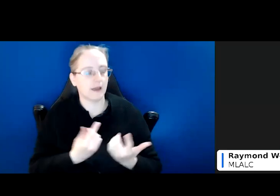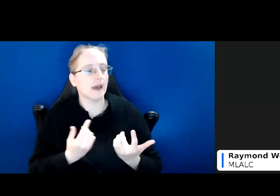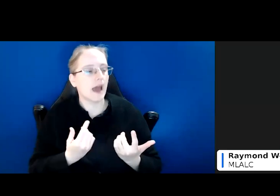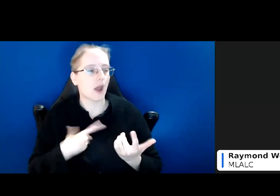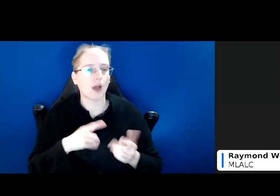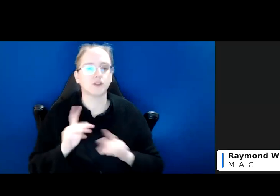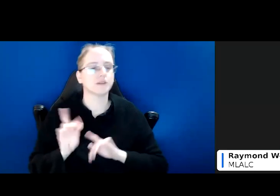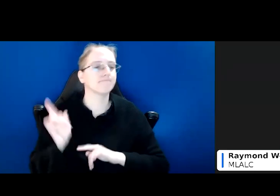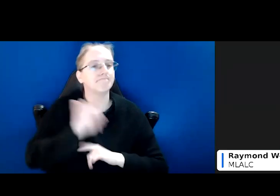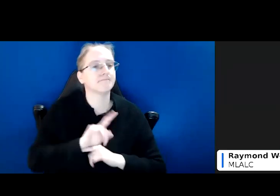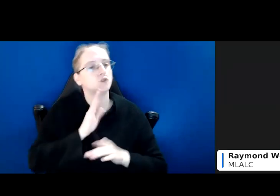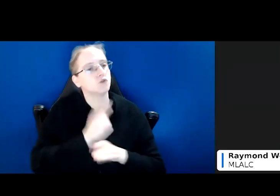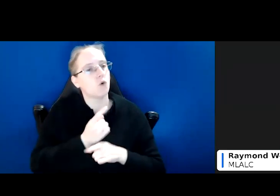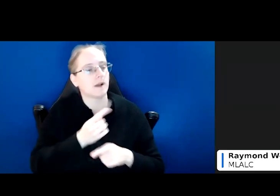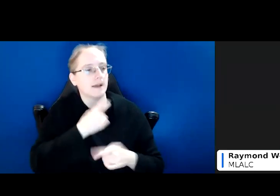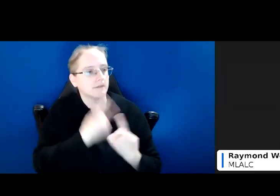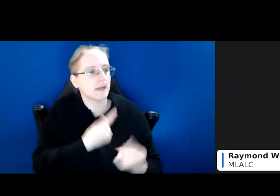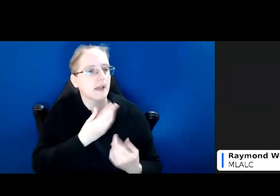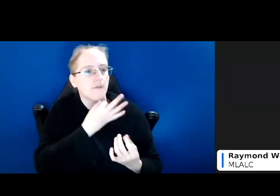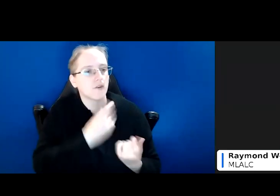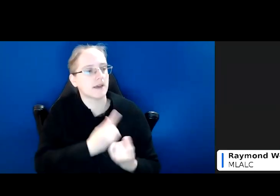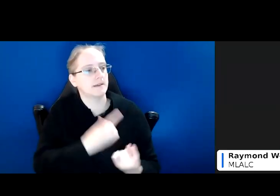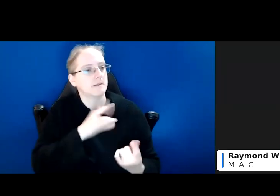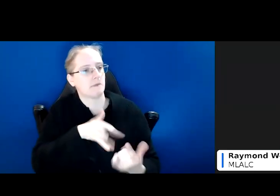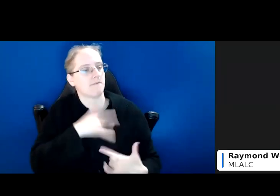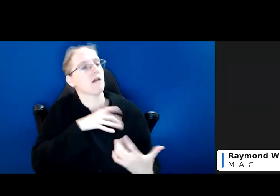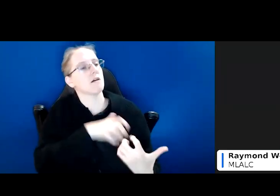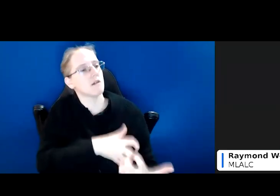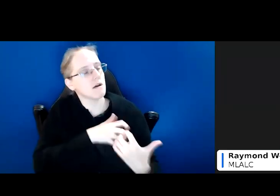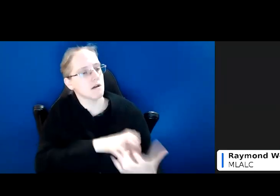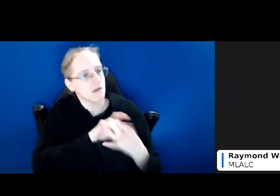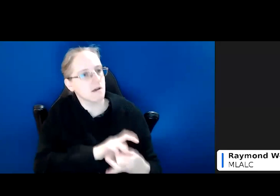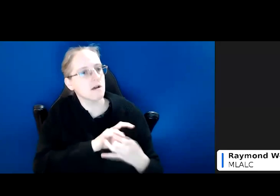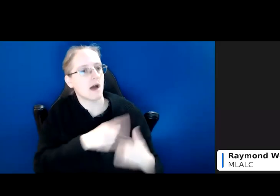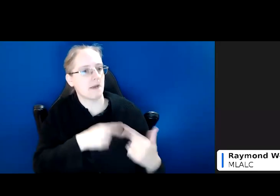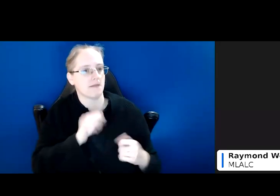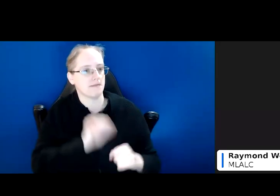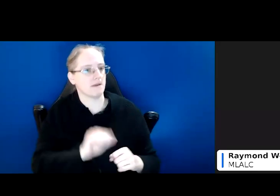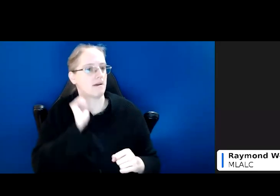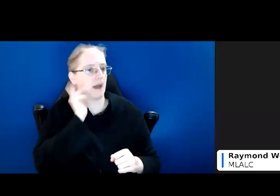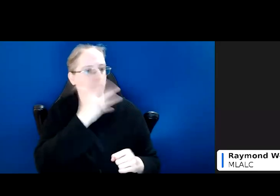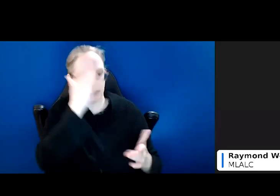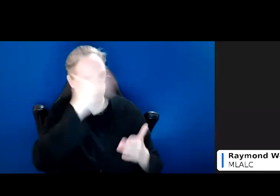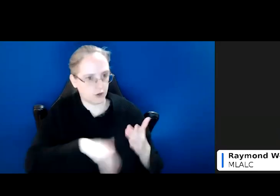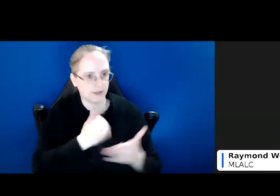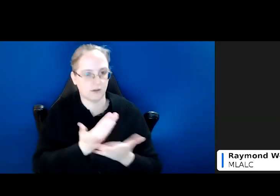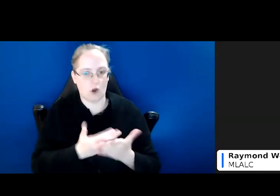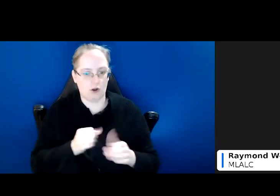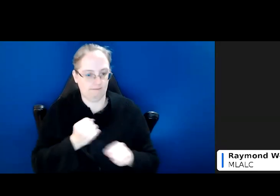that might resonate in regards to the Aboriginal experience. You know, on Gadigal across, you know, the 350 nations, 500 languages